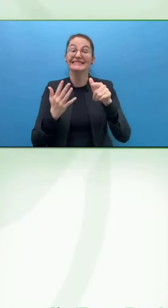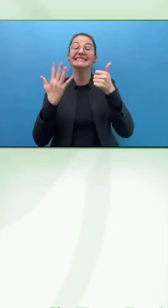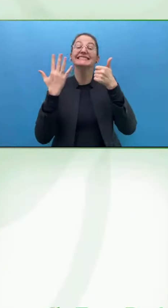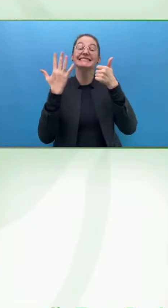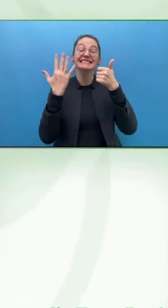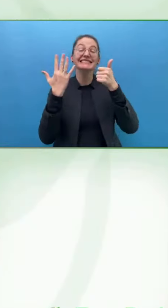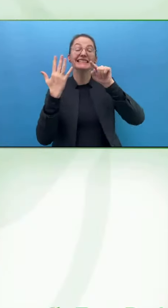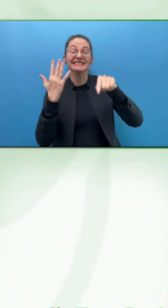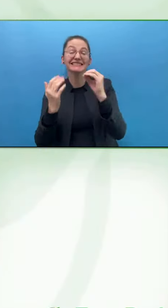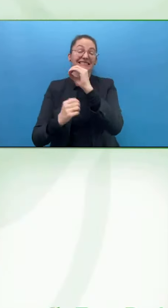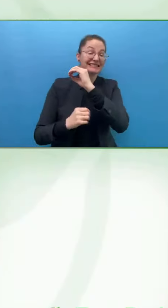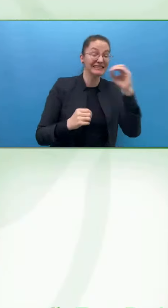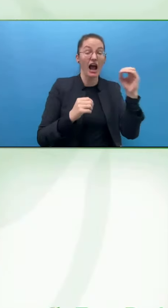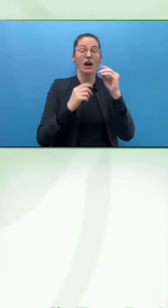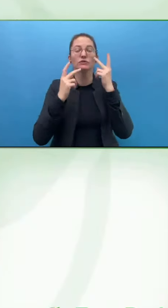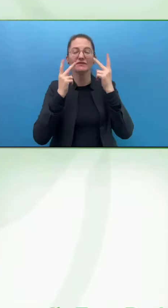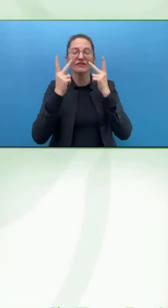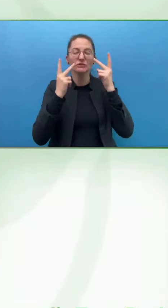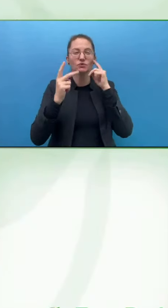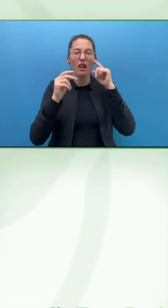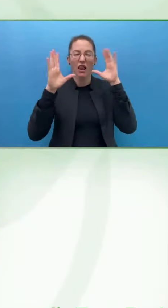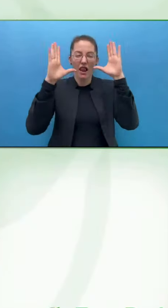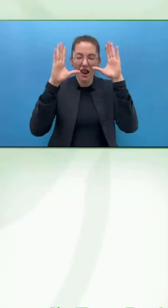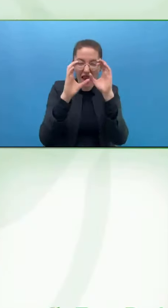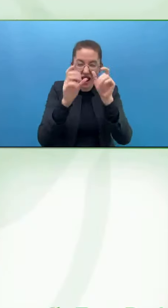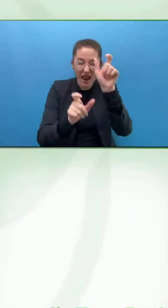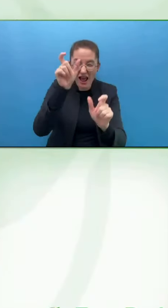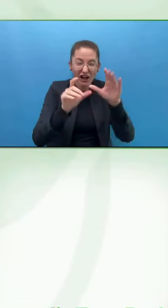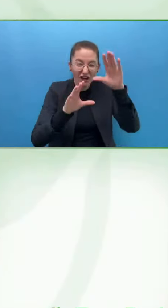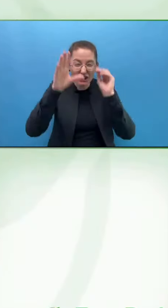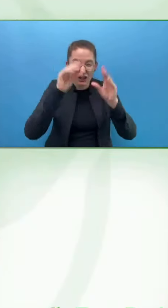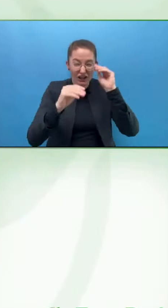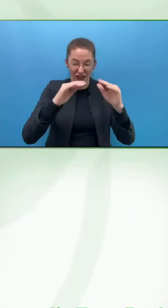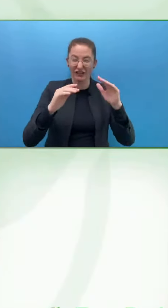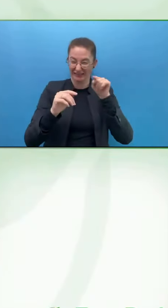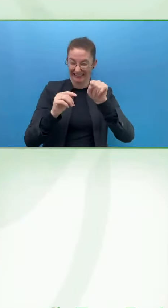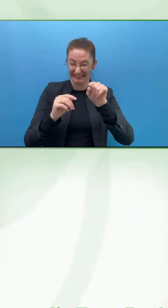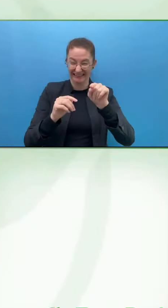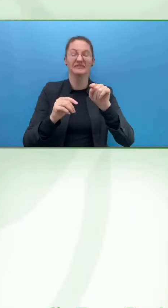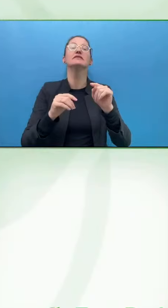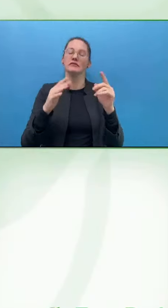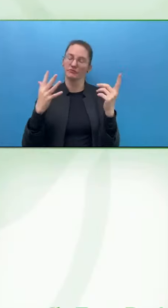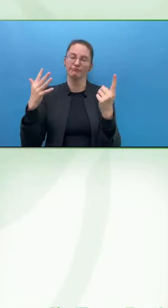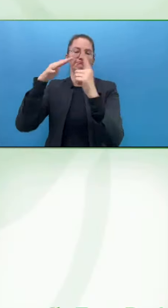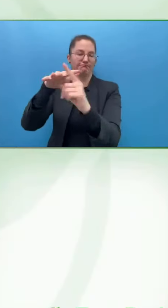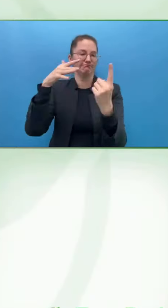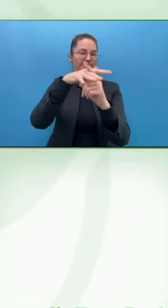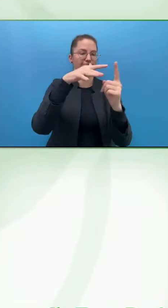Good afternoon everybody.